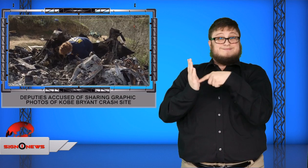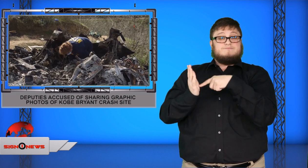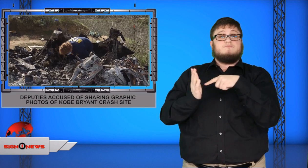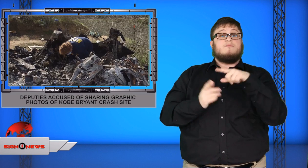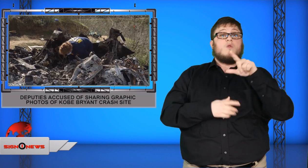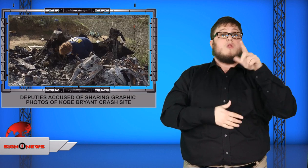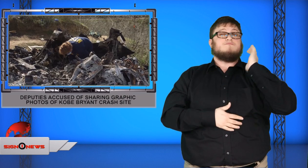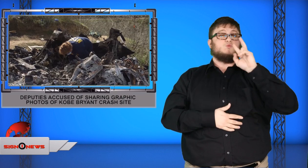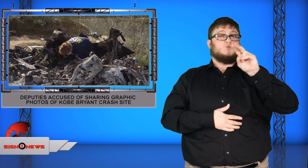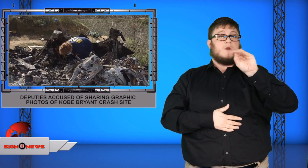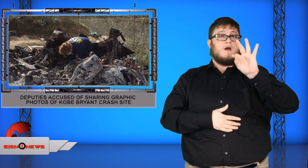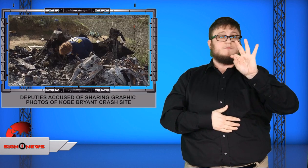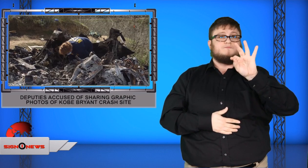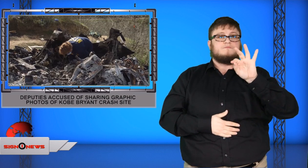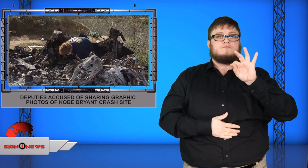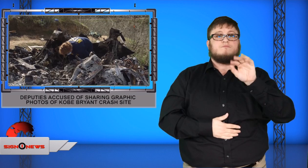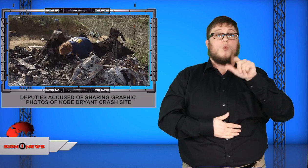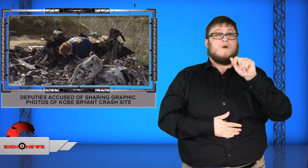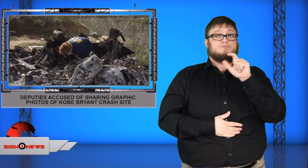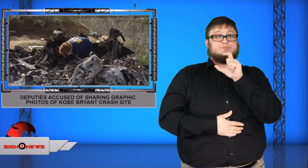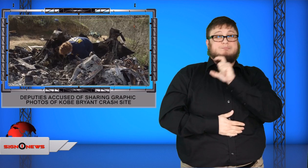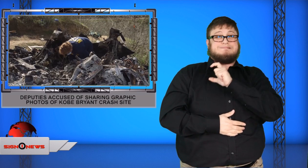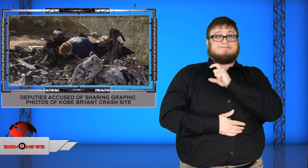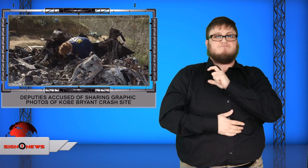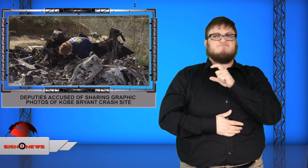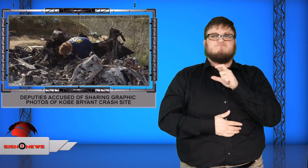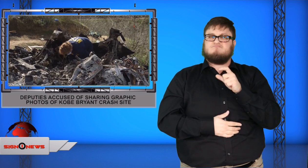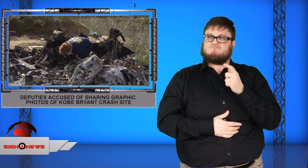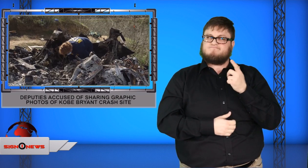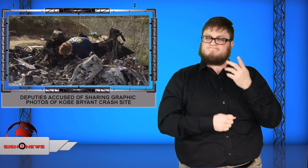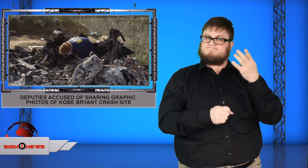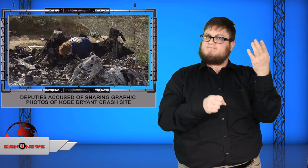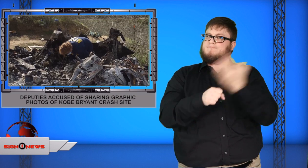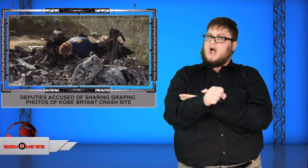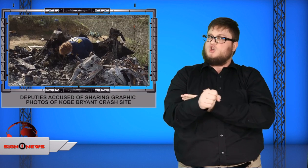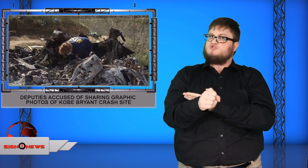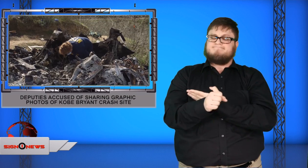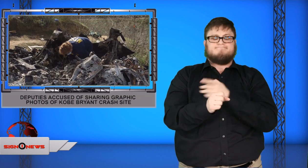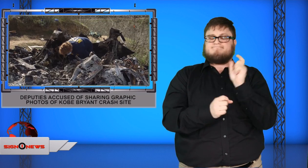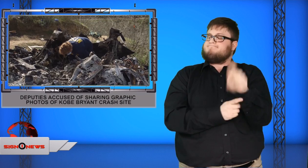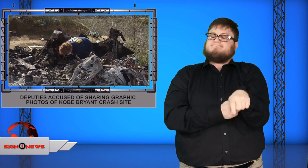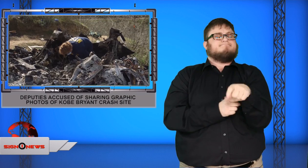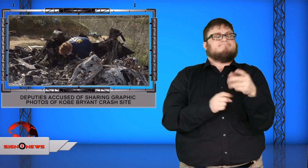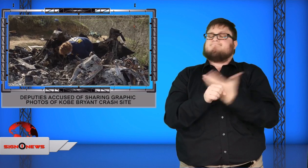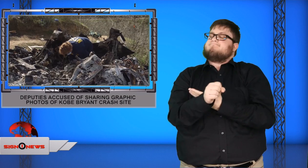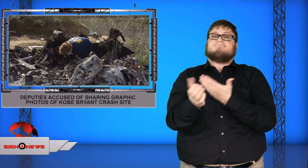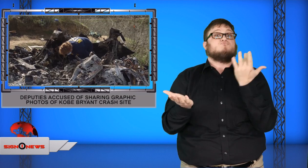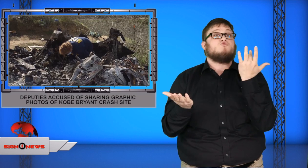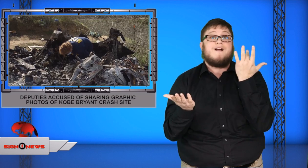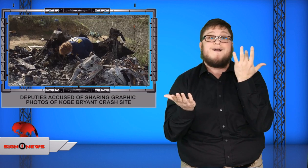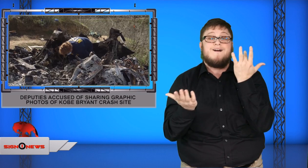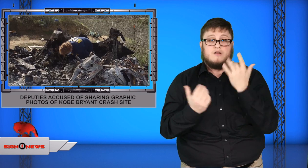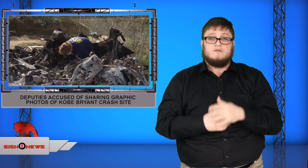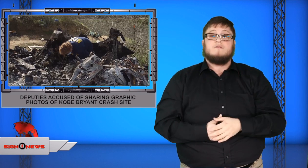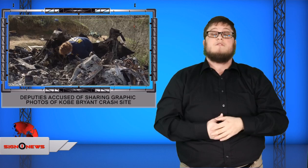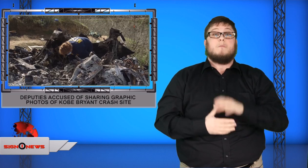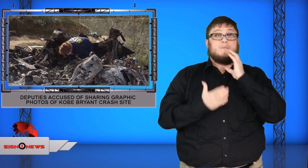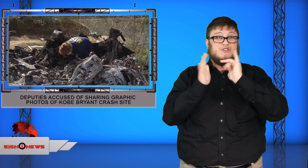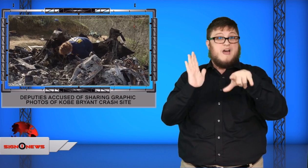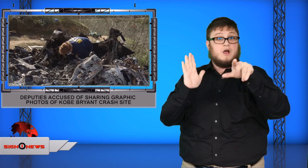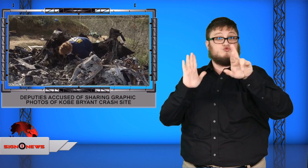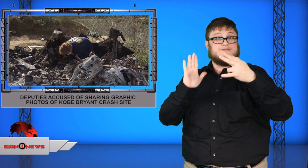And in 2009 a Los Angeles police officer was fired in connection with a leaked photo of